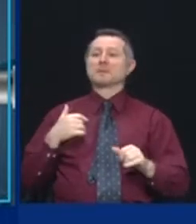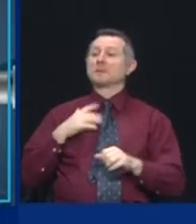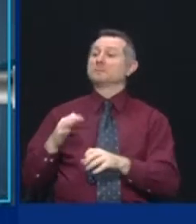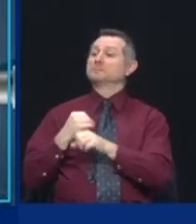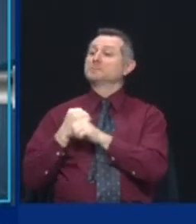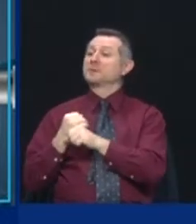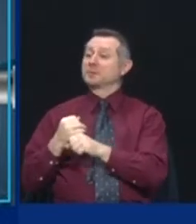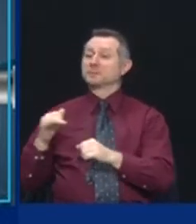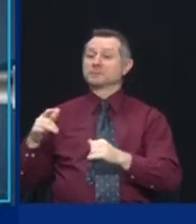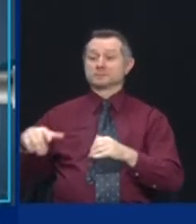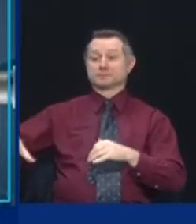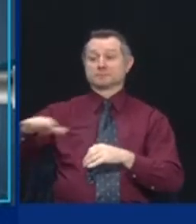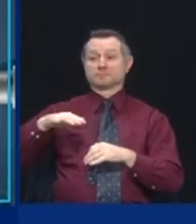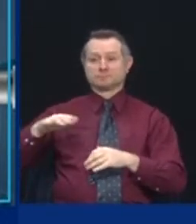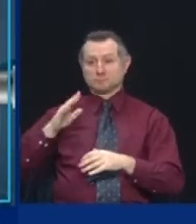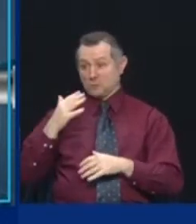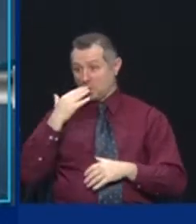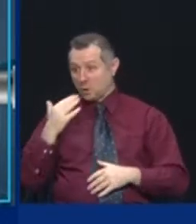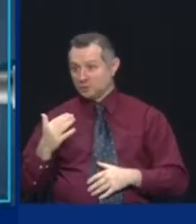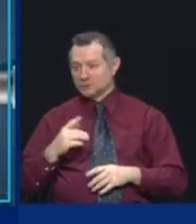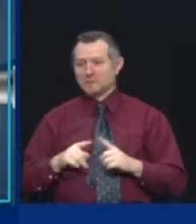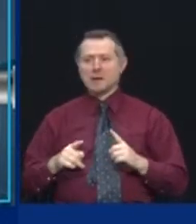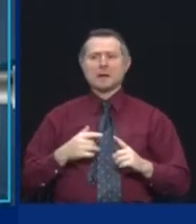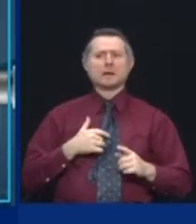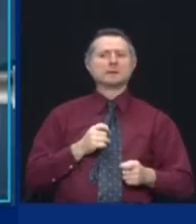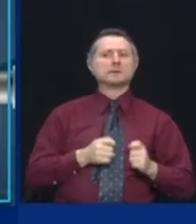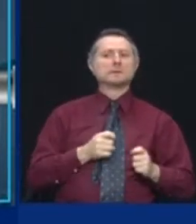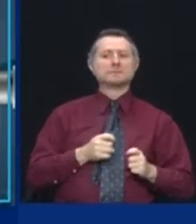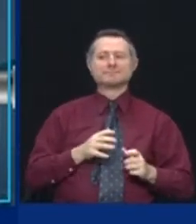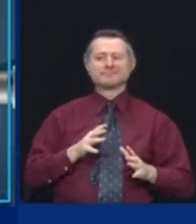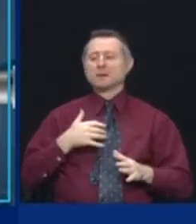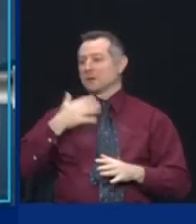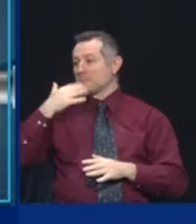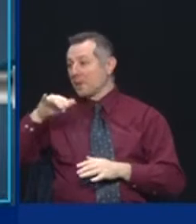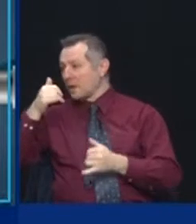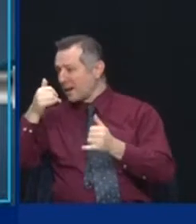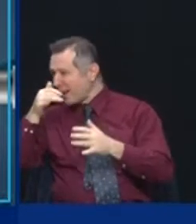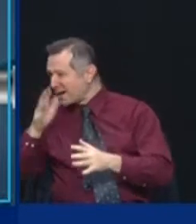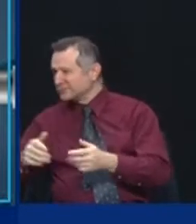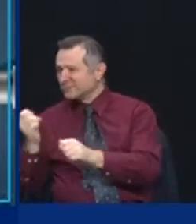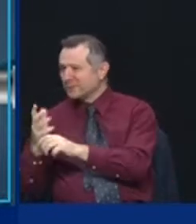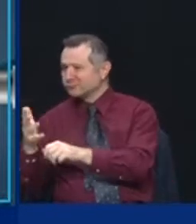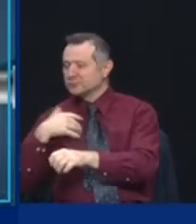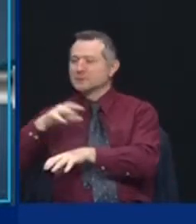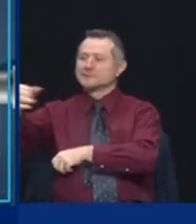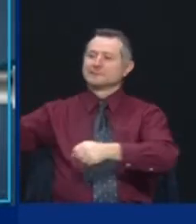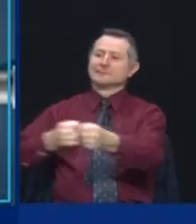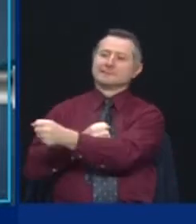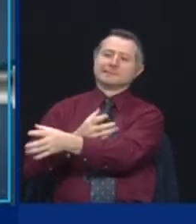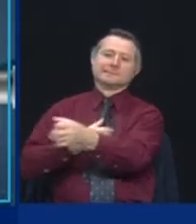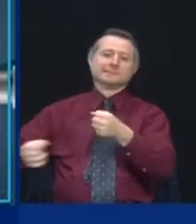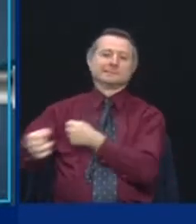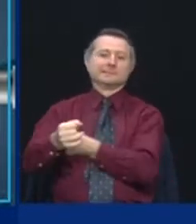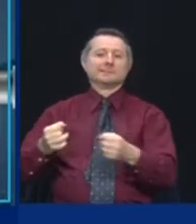EVERY DAY. JUST THE WAY EVERY PLAY, YOU WATCH WHAT HAPPENS.